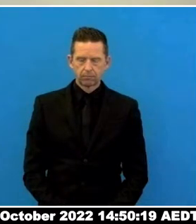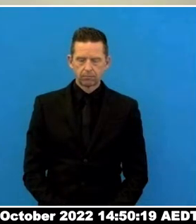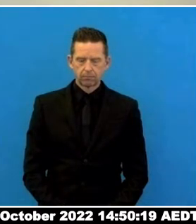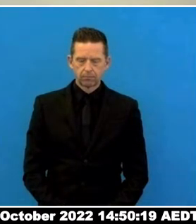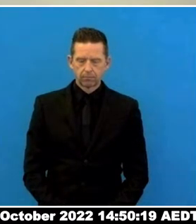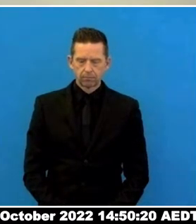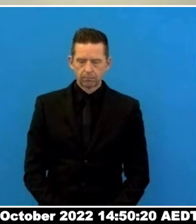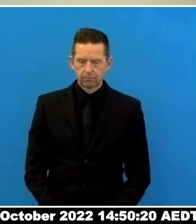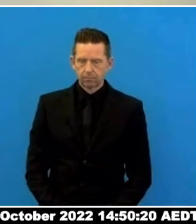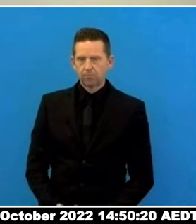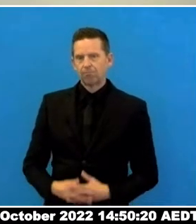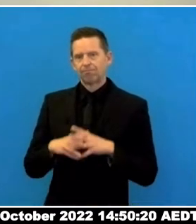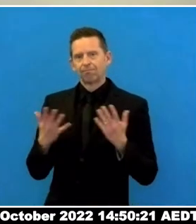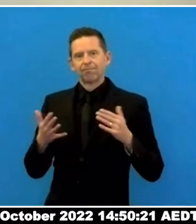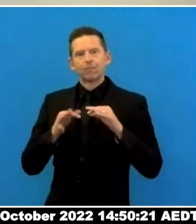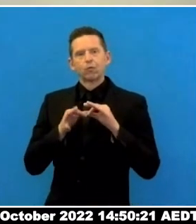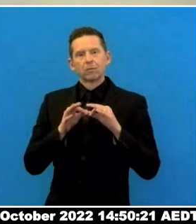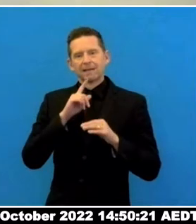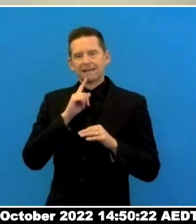They advised that there's no such service